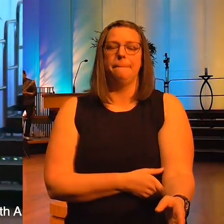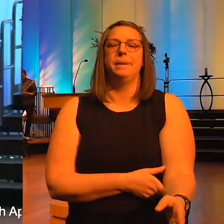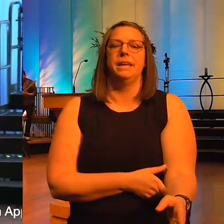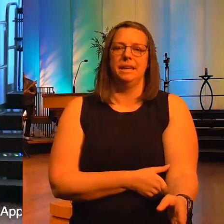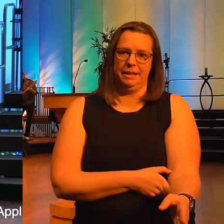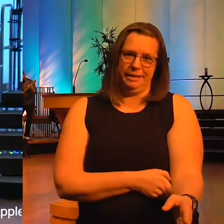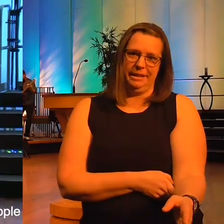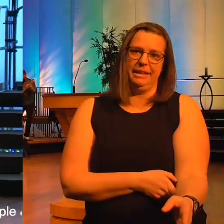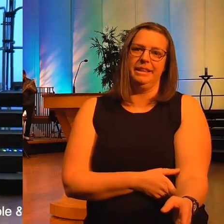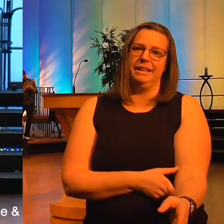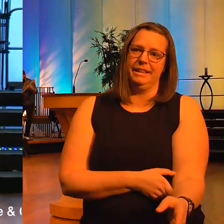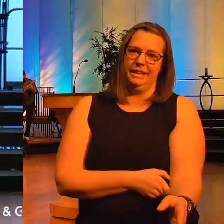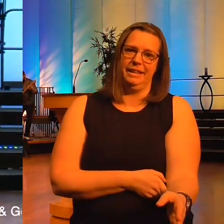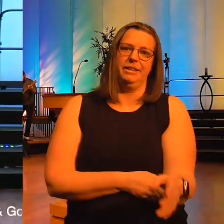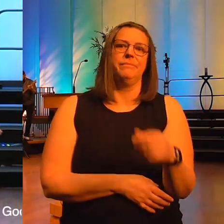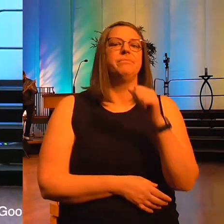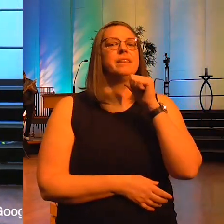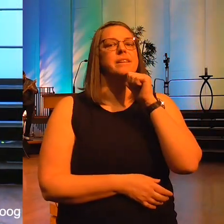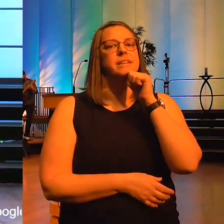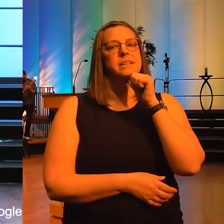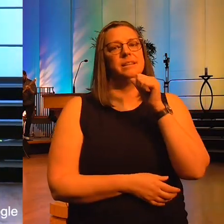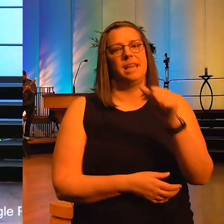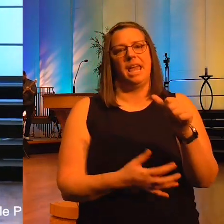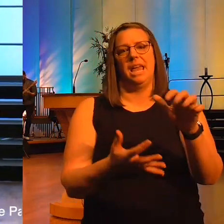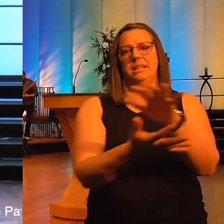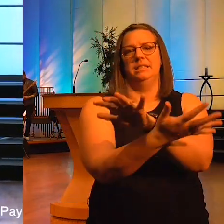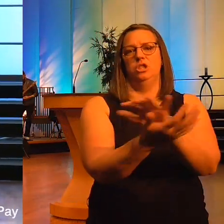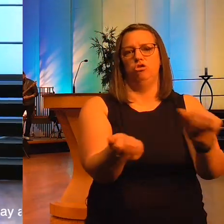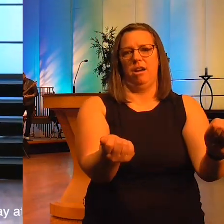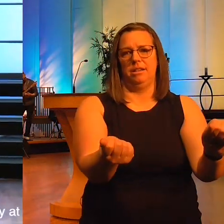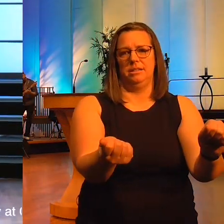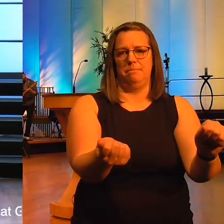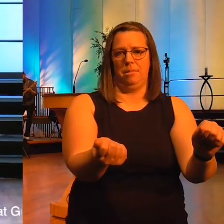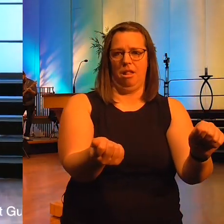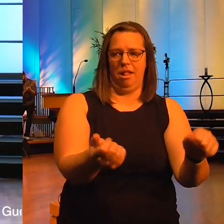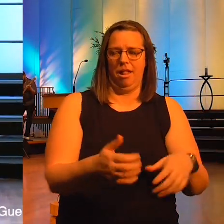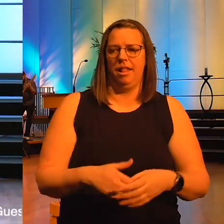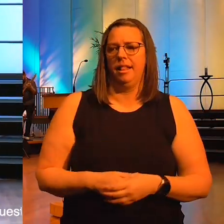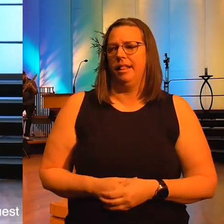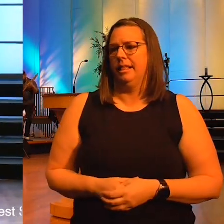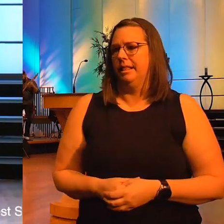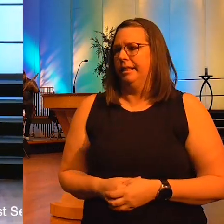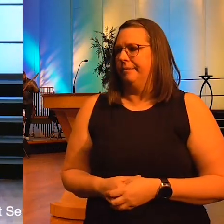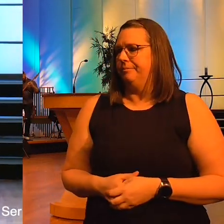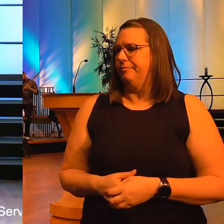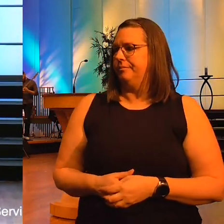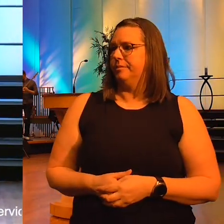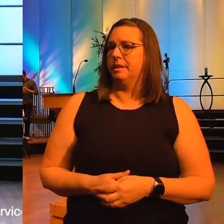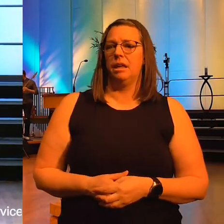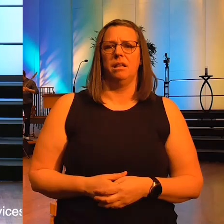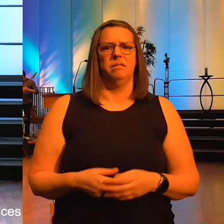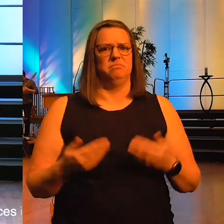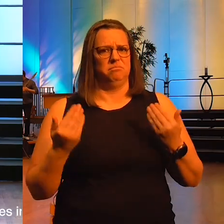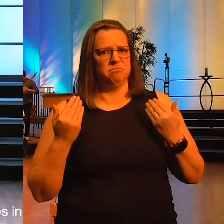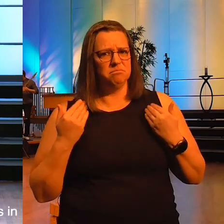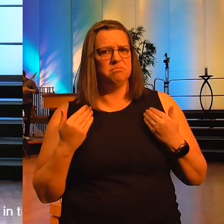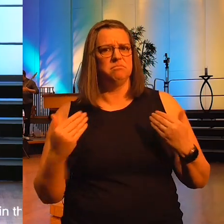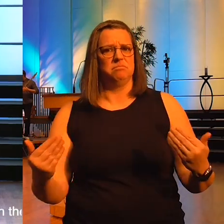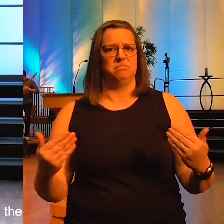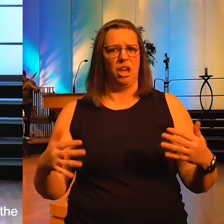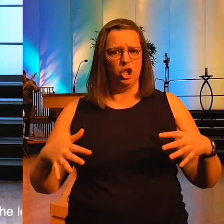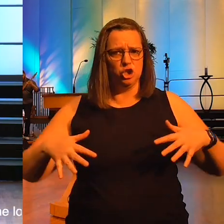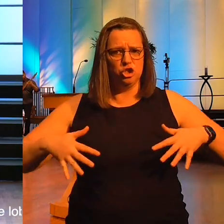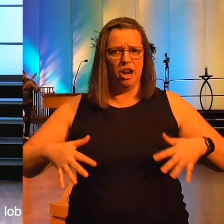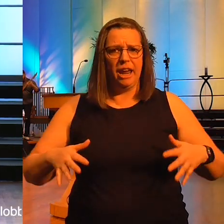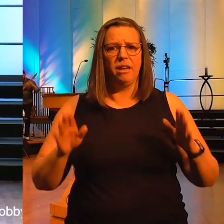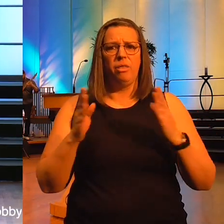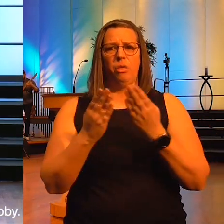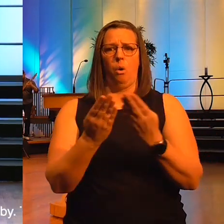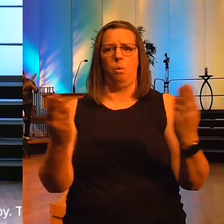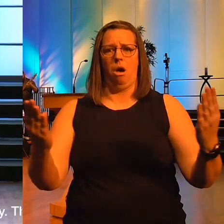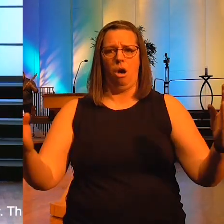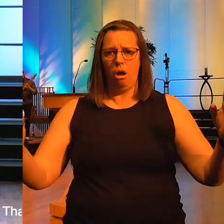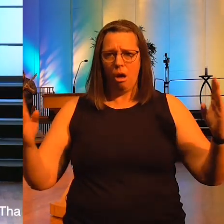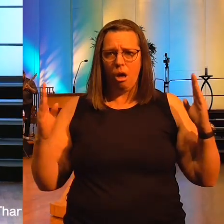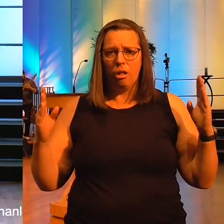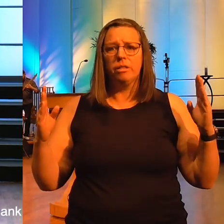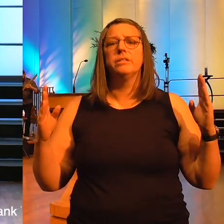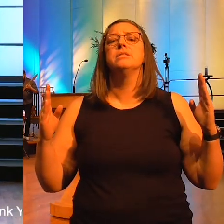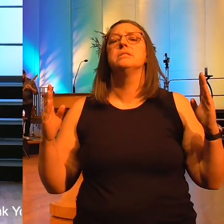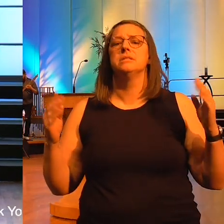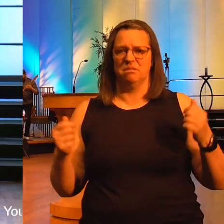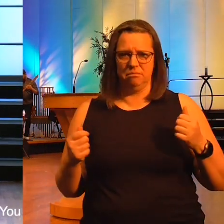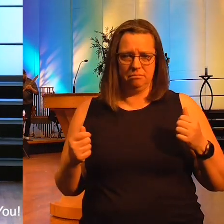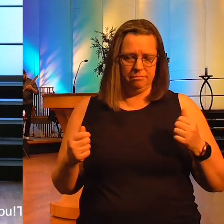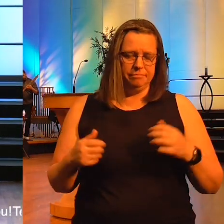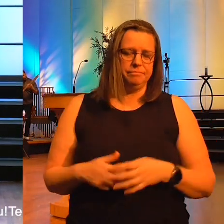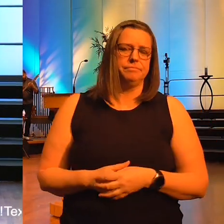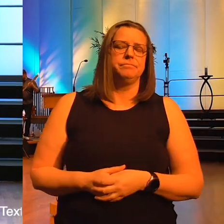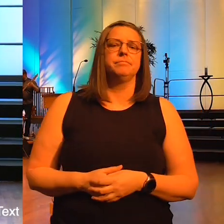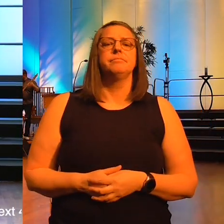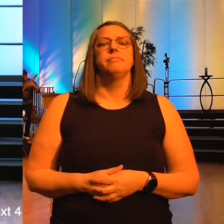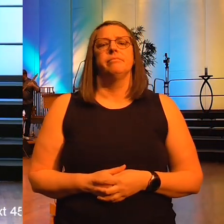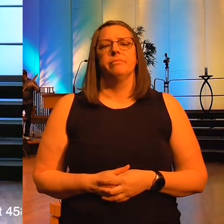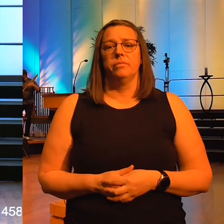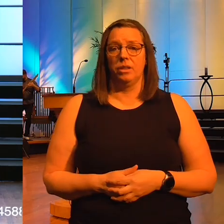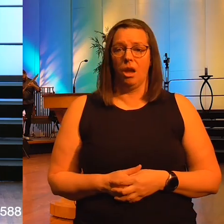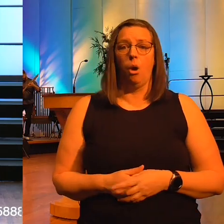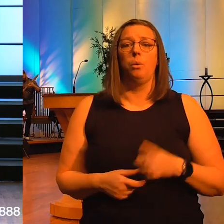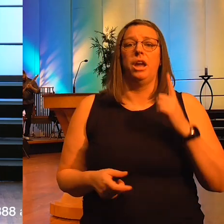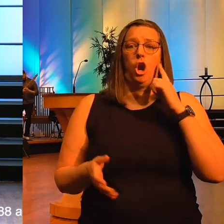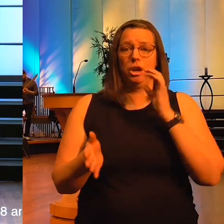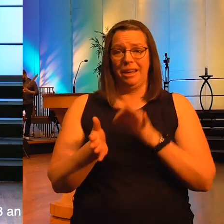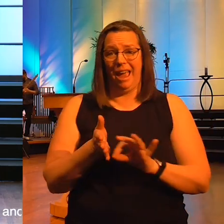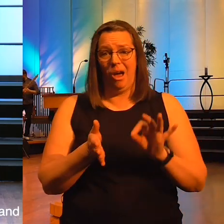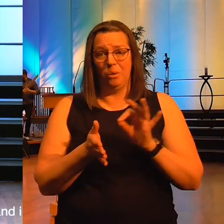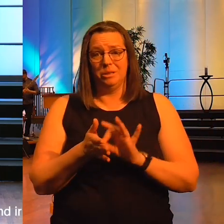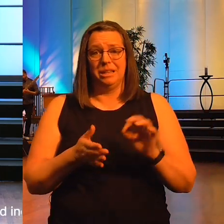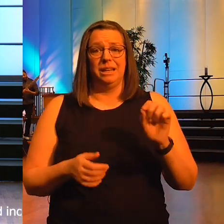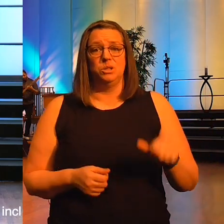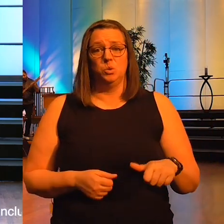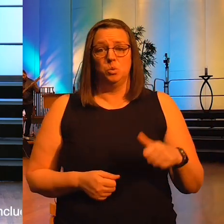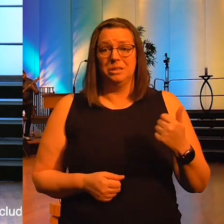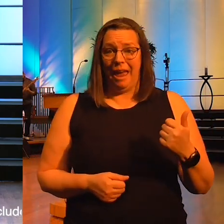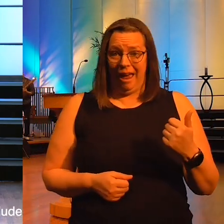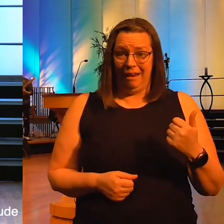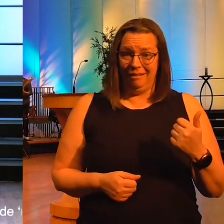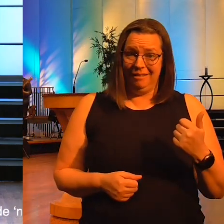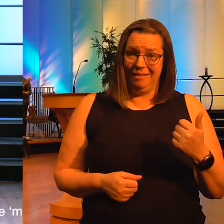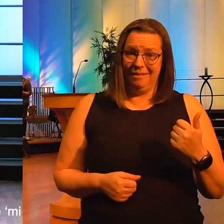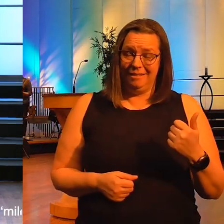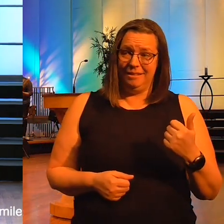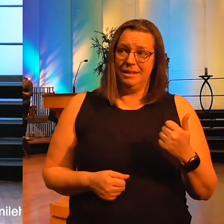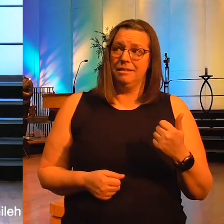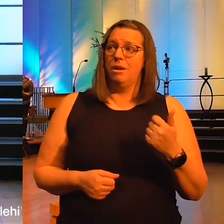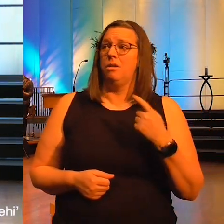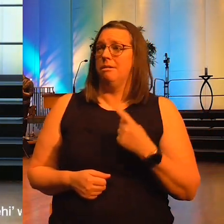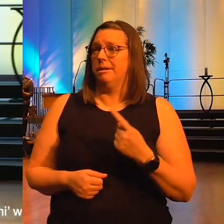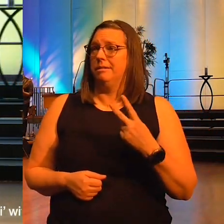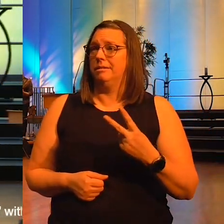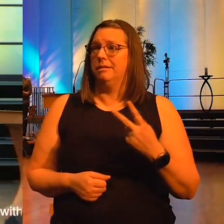always in this destructible rattle the walls lean in and fall count to 10 and try try try